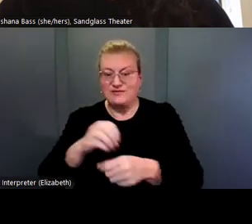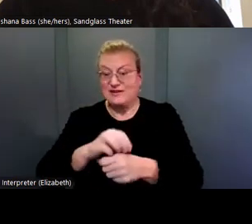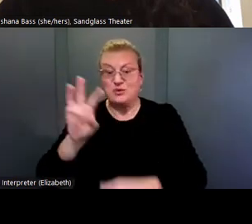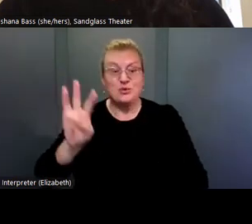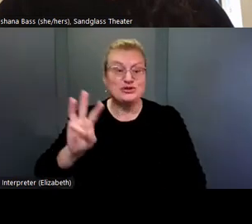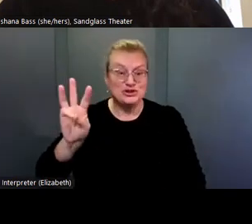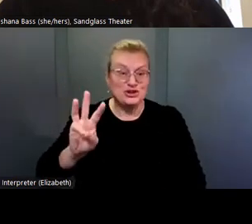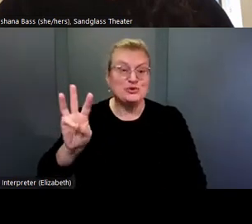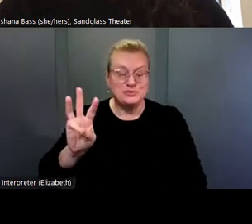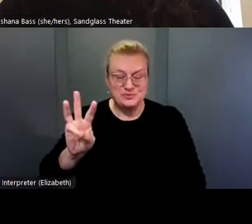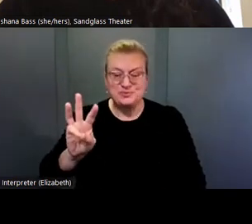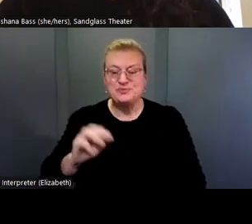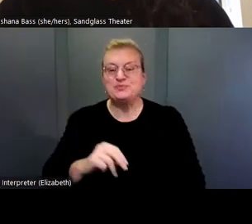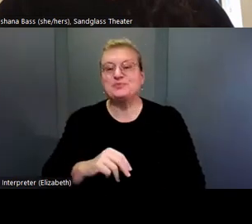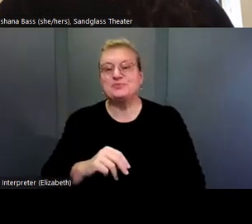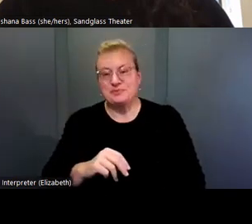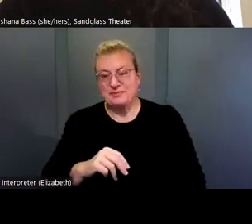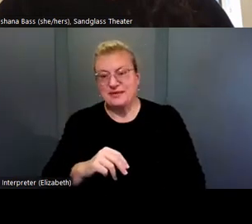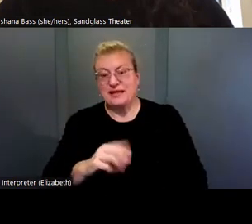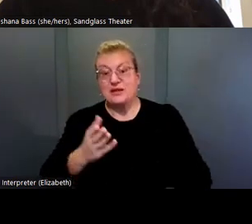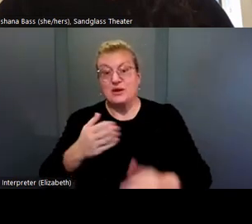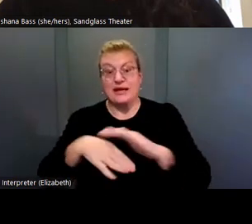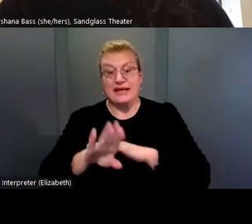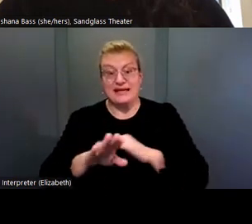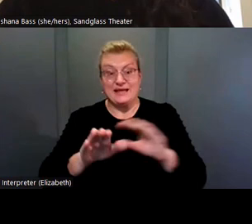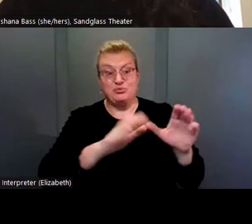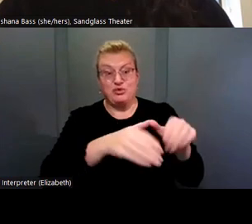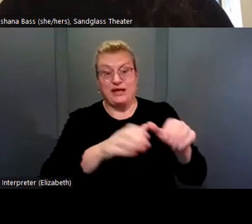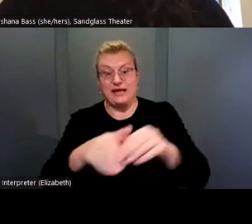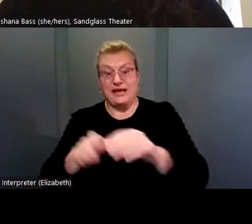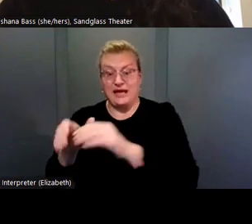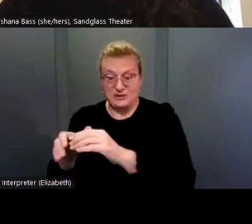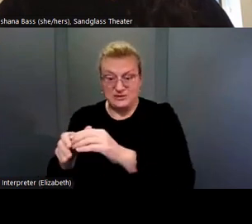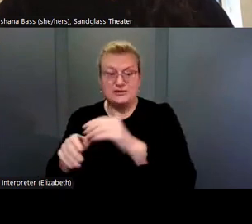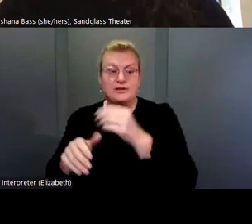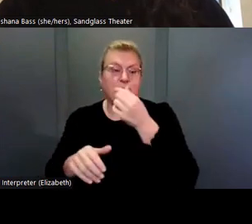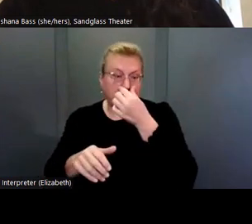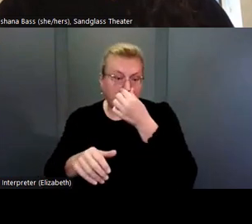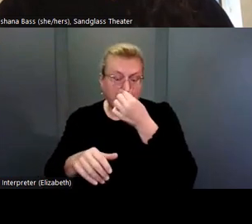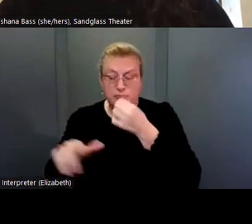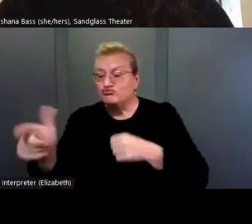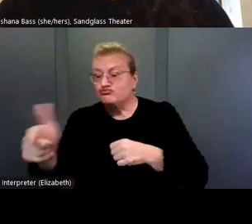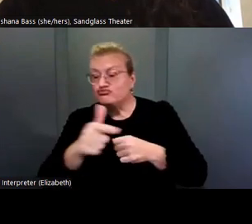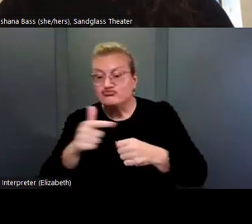And so as you go into your breakouts, we ask that you just go around and do introductions,